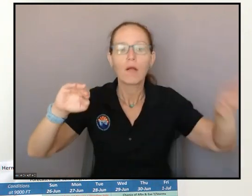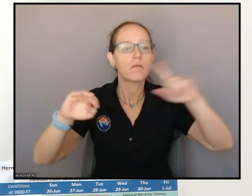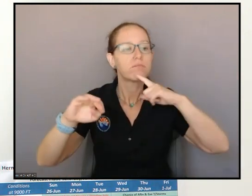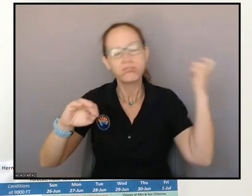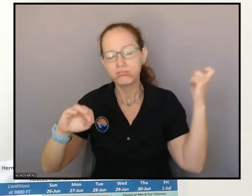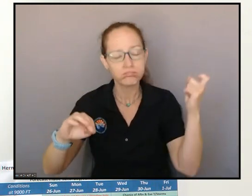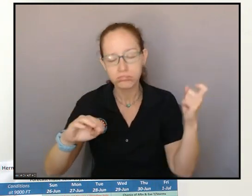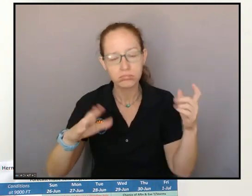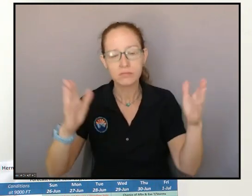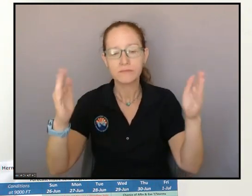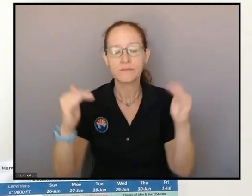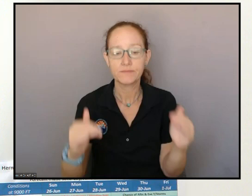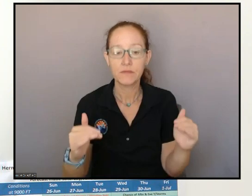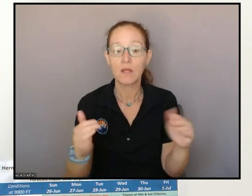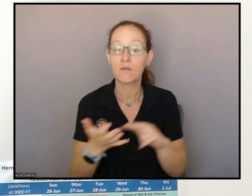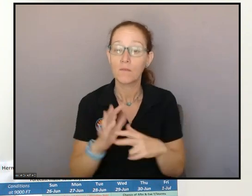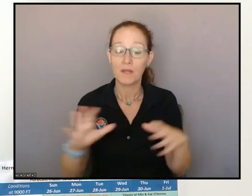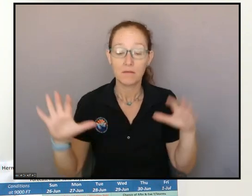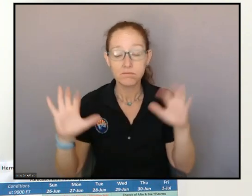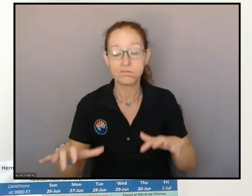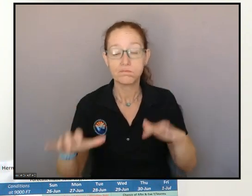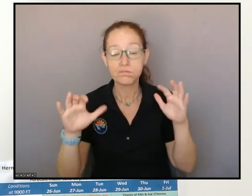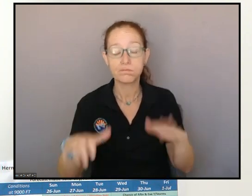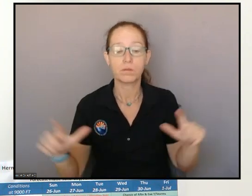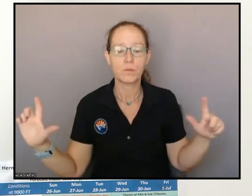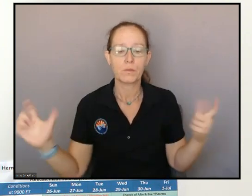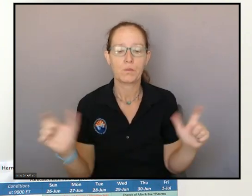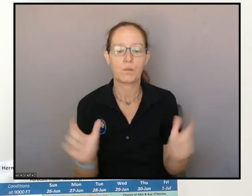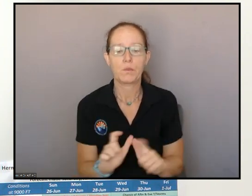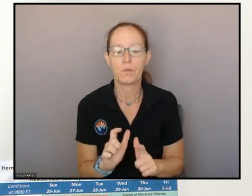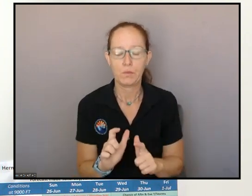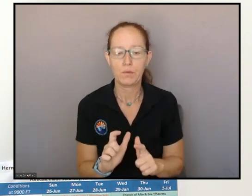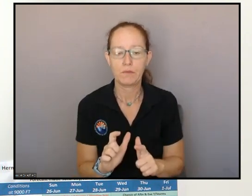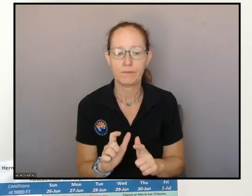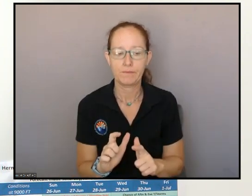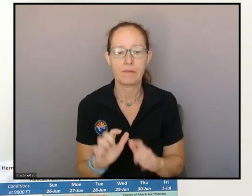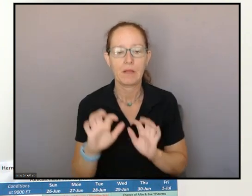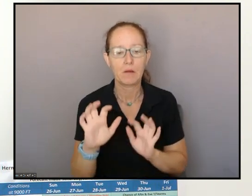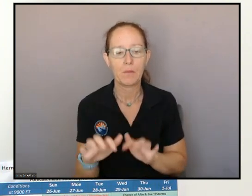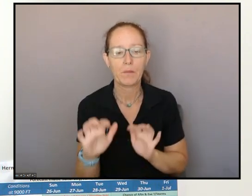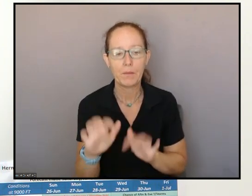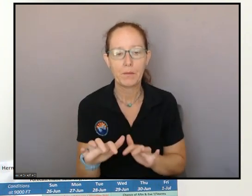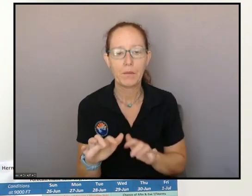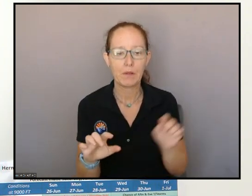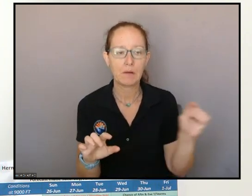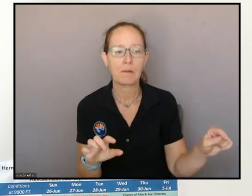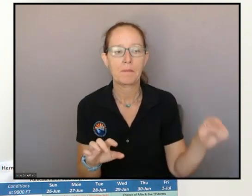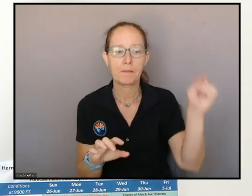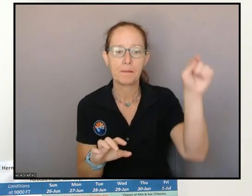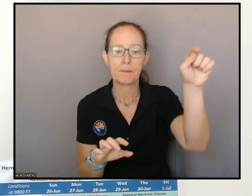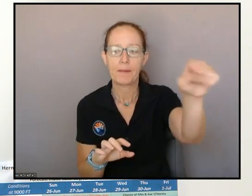coverage. We won't quite see as much in the way of heavy rain and widespread showers and thunderstorms. But going towards